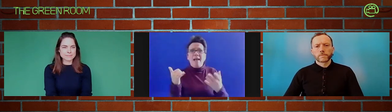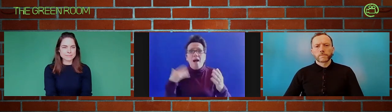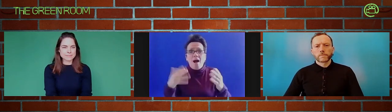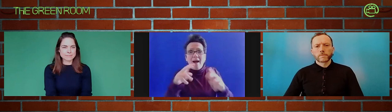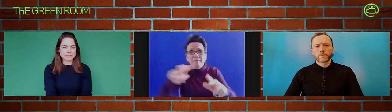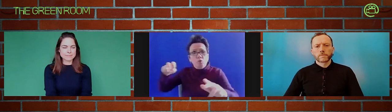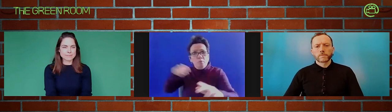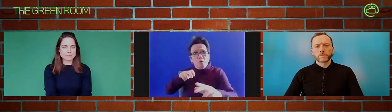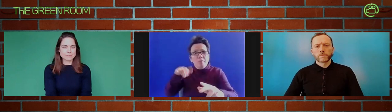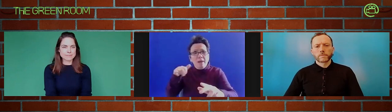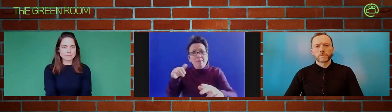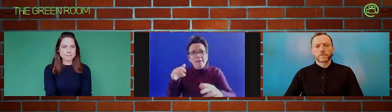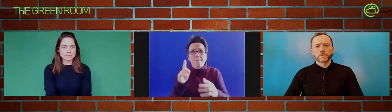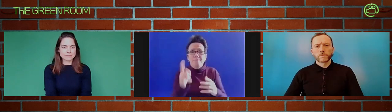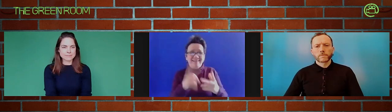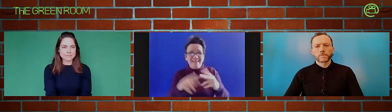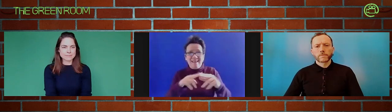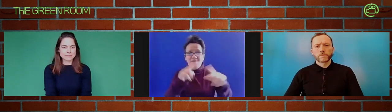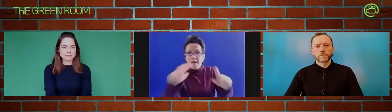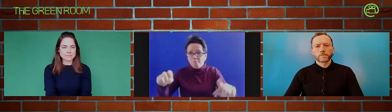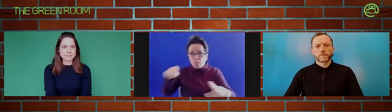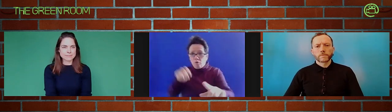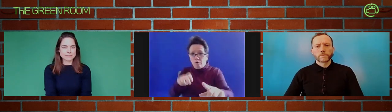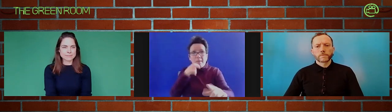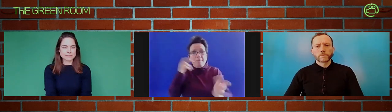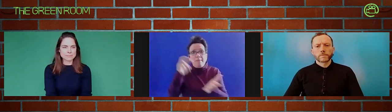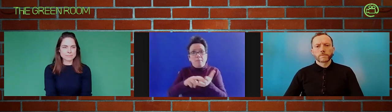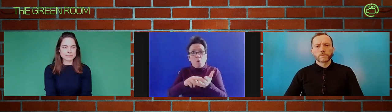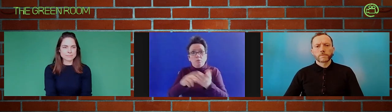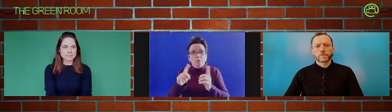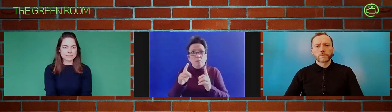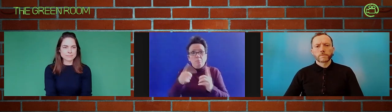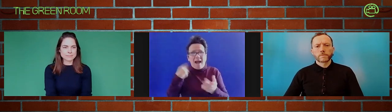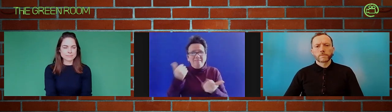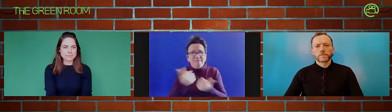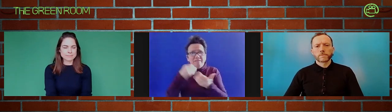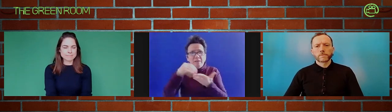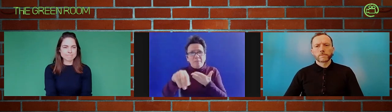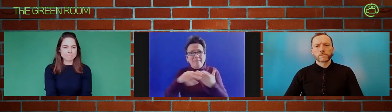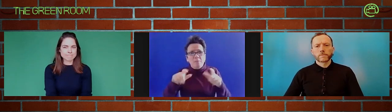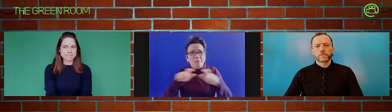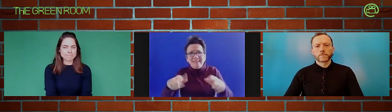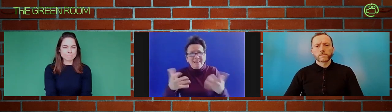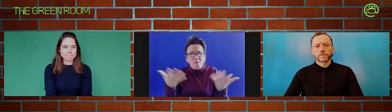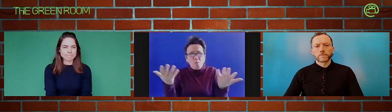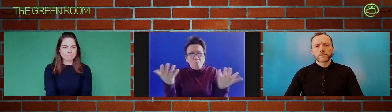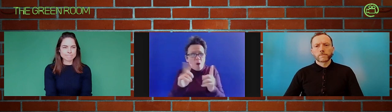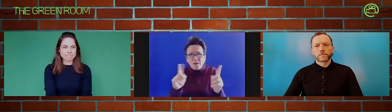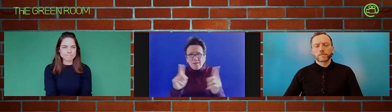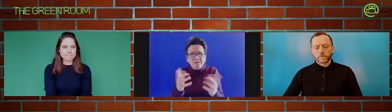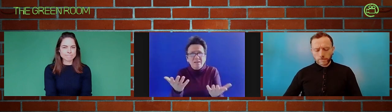act of moving you might not have the seat available but I've paid for my ticket and I was just like okay well we'll just roll with this.